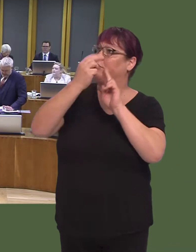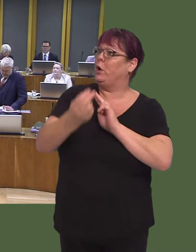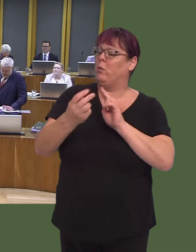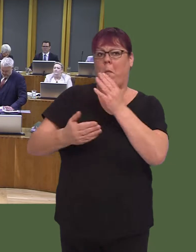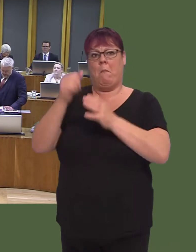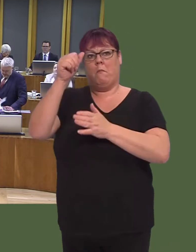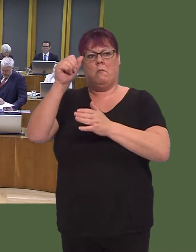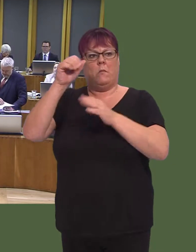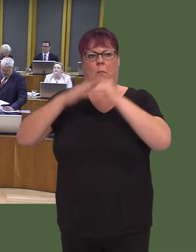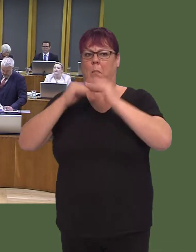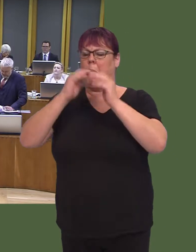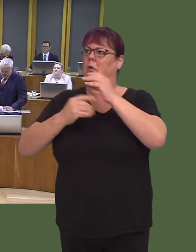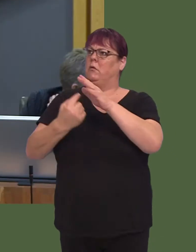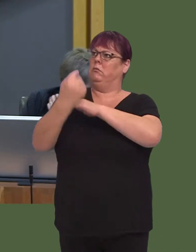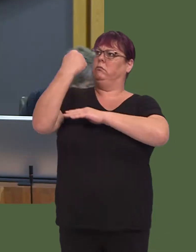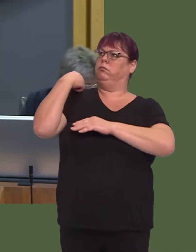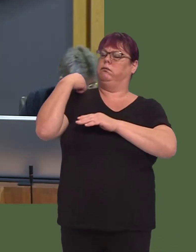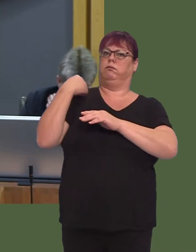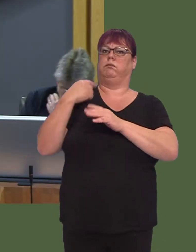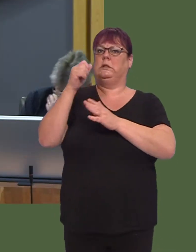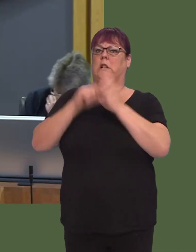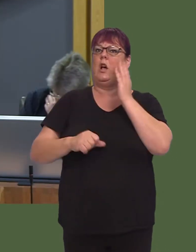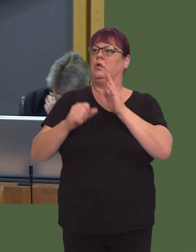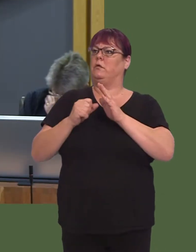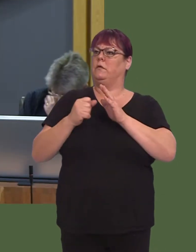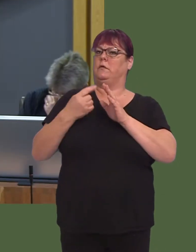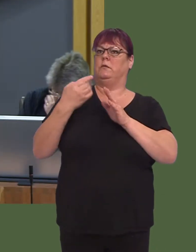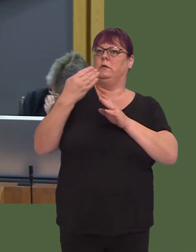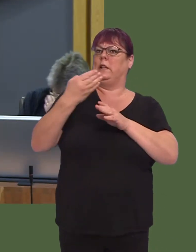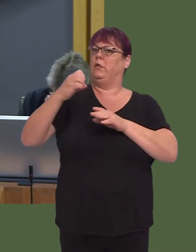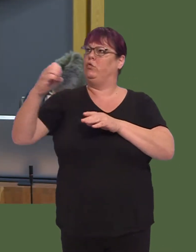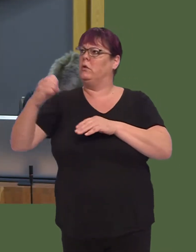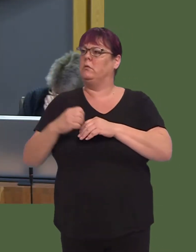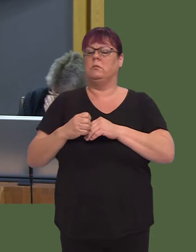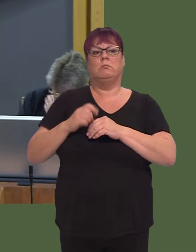turn of the twentieth century, is one of just six working bridges in the world today.